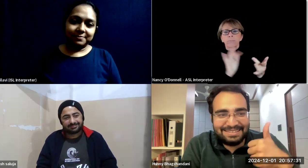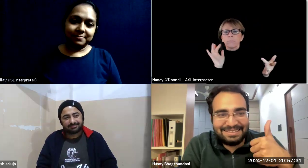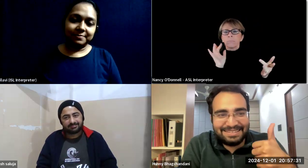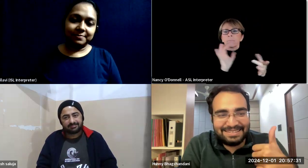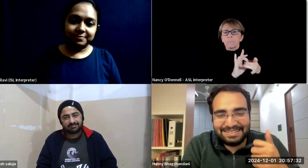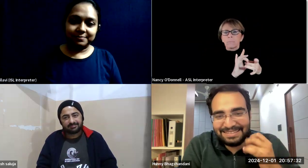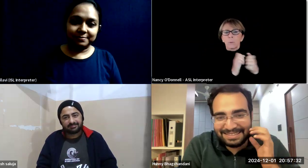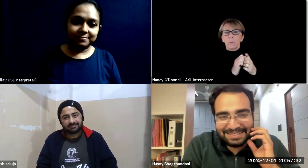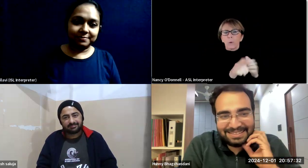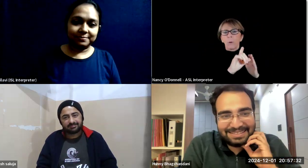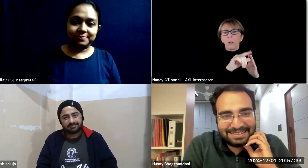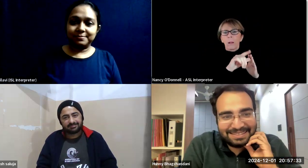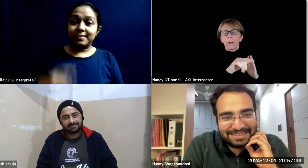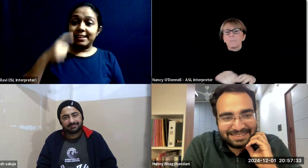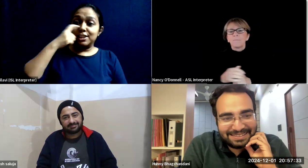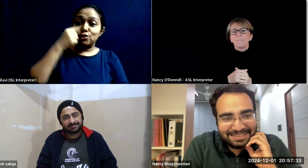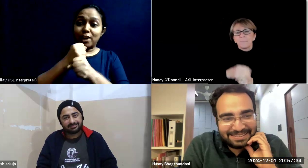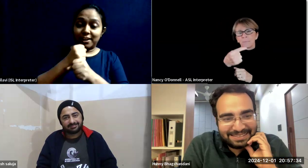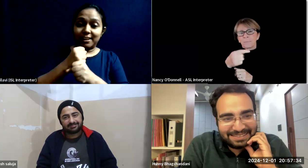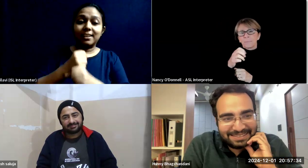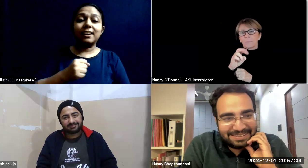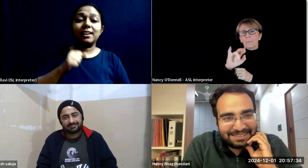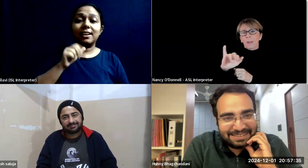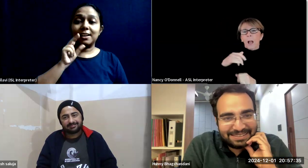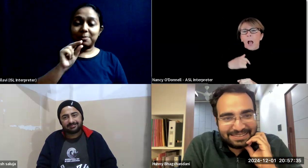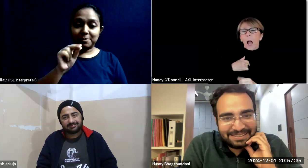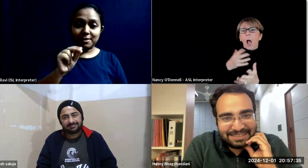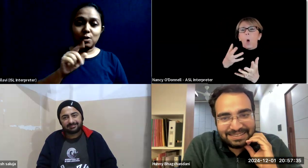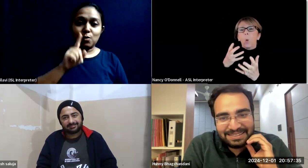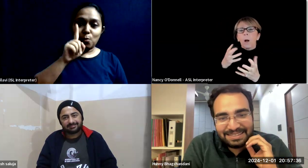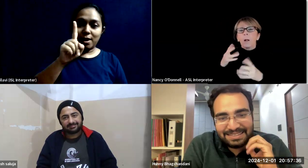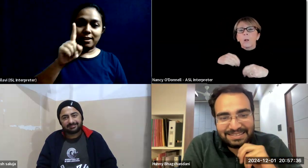[Geri speaking] This is Geri. I would like to give Nancy O'Donnell,